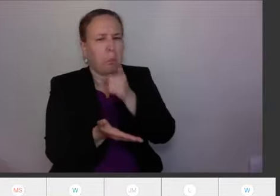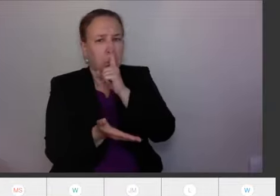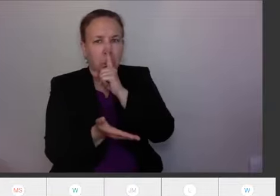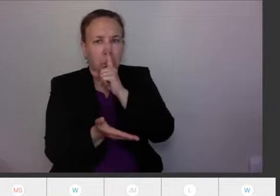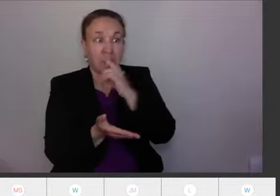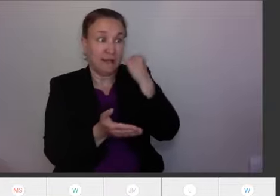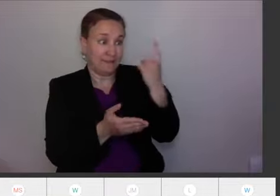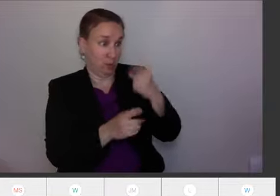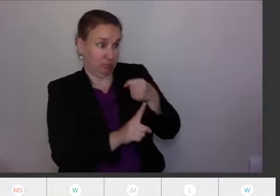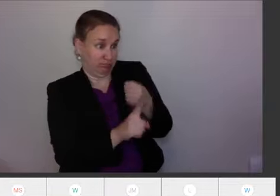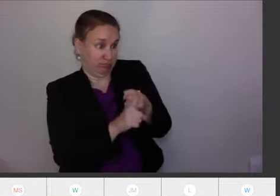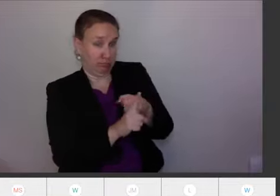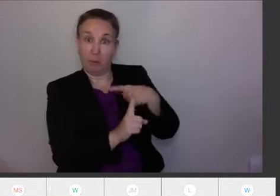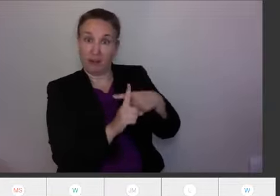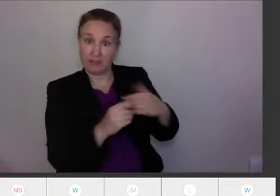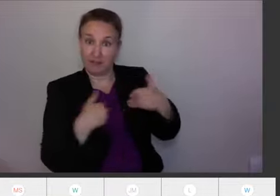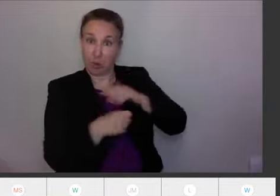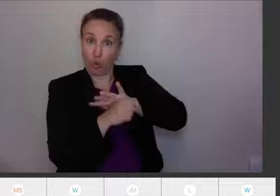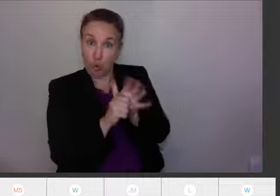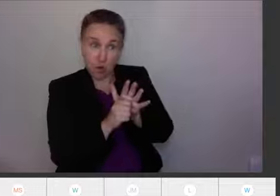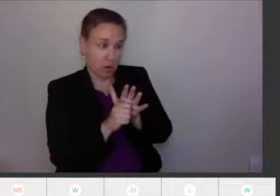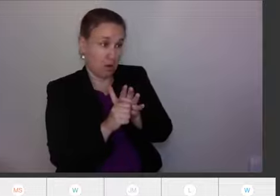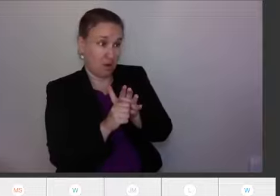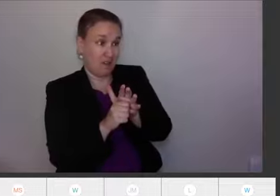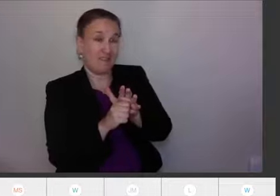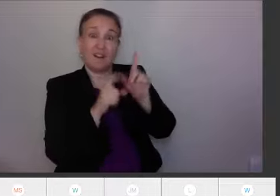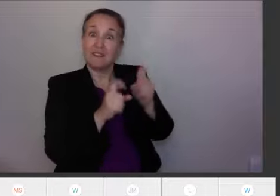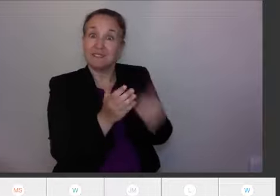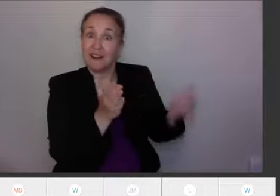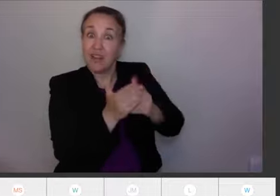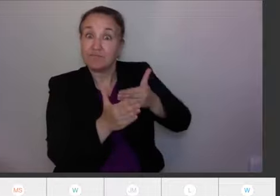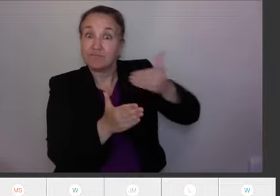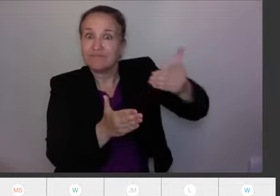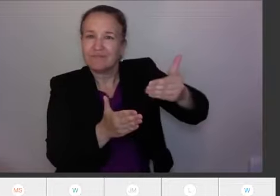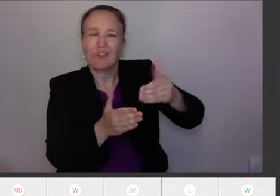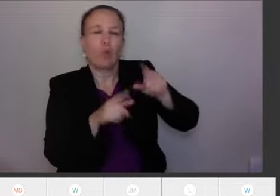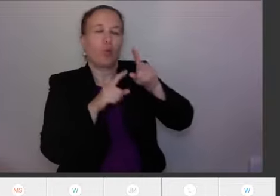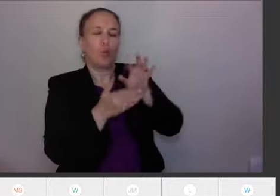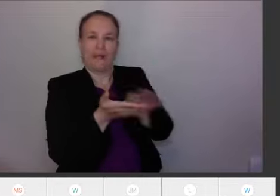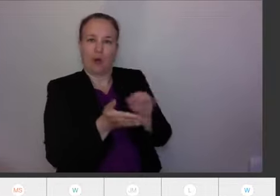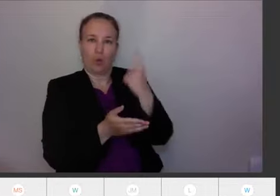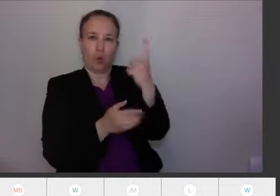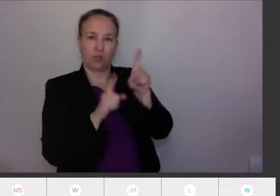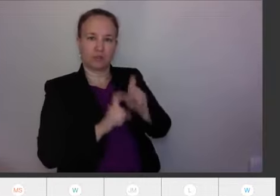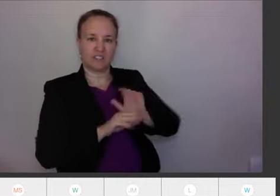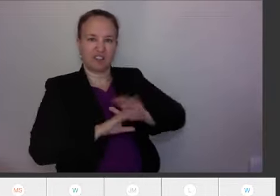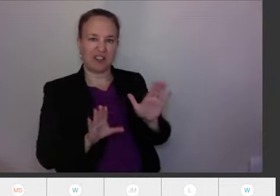time [Reporter] and this came up a lot early on when went with the state numbers